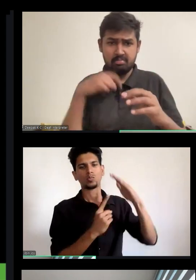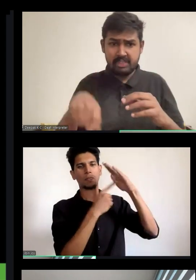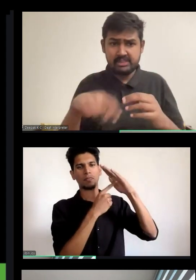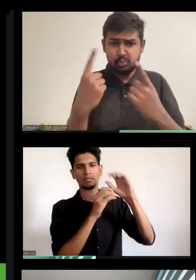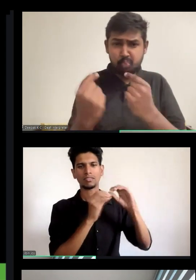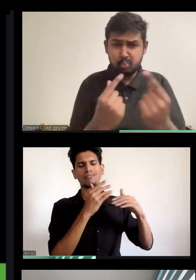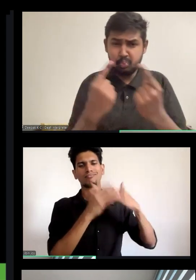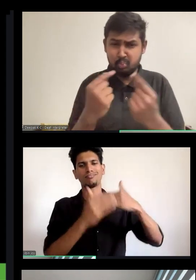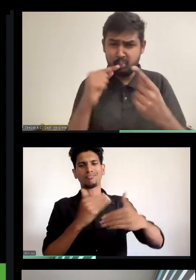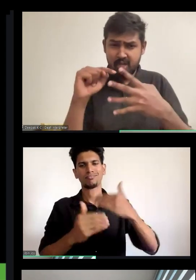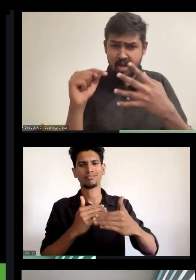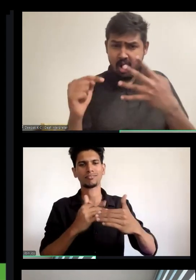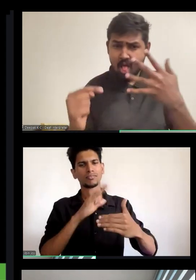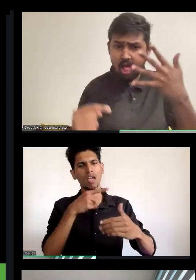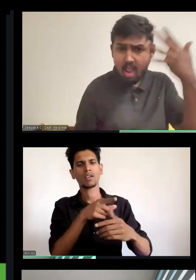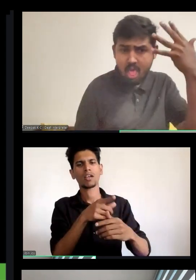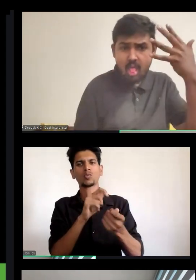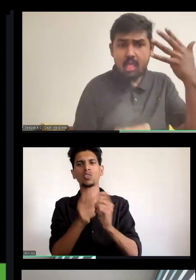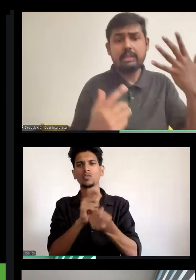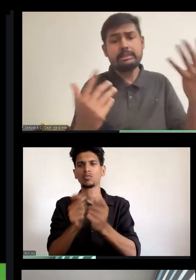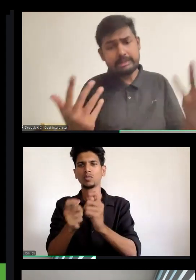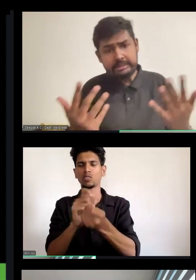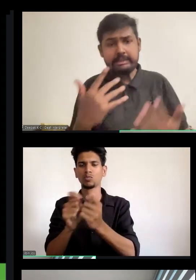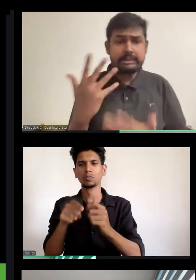We all know prevention costs less than retrofit.